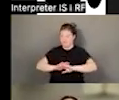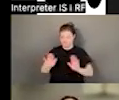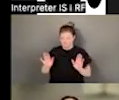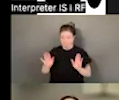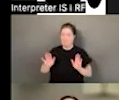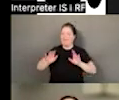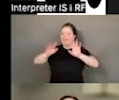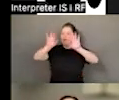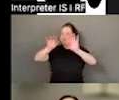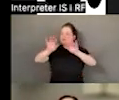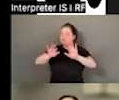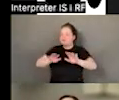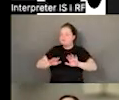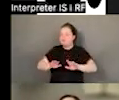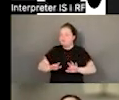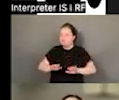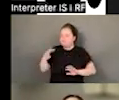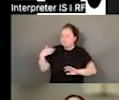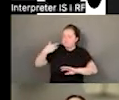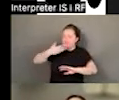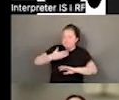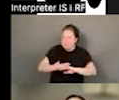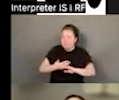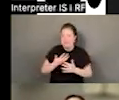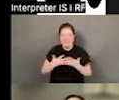but if you are interested to know more about the other projects that we have done